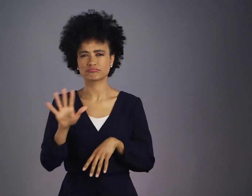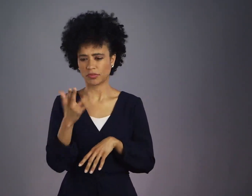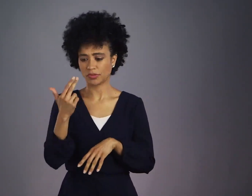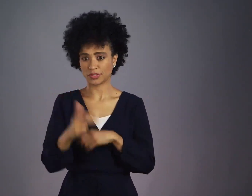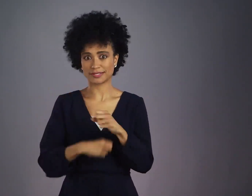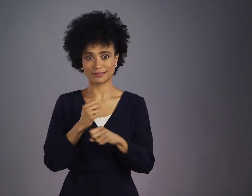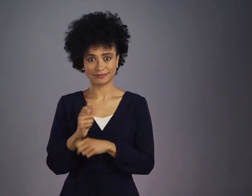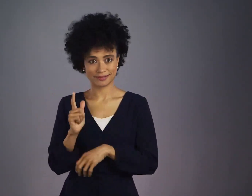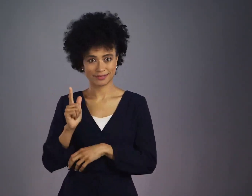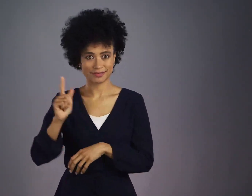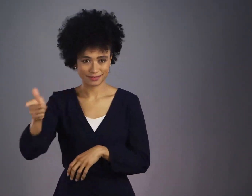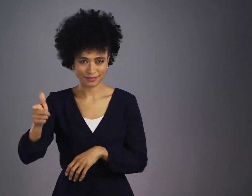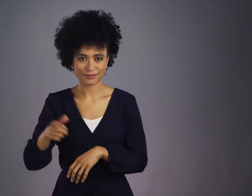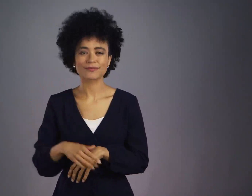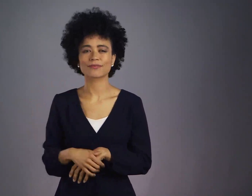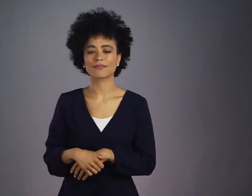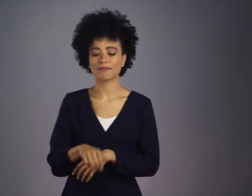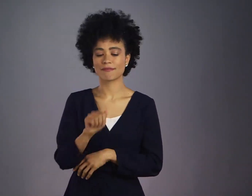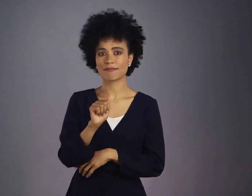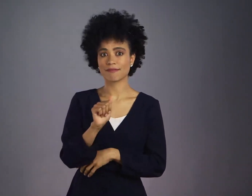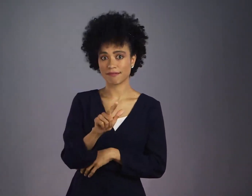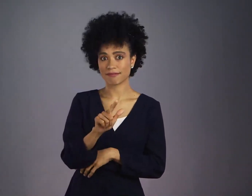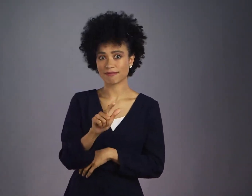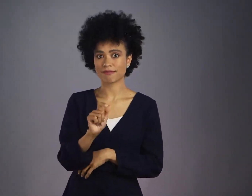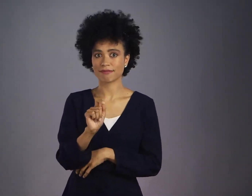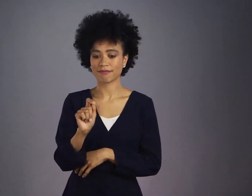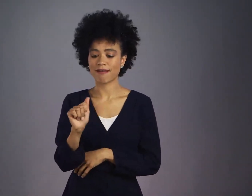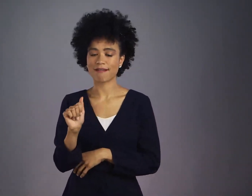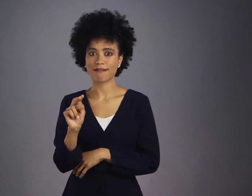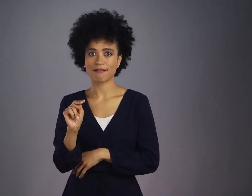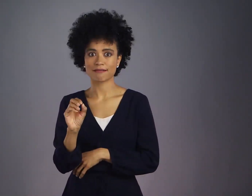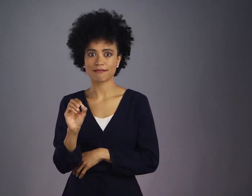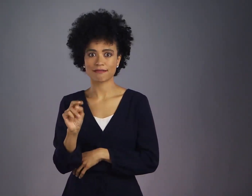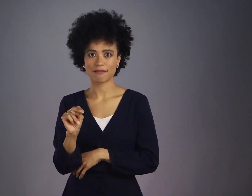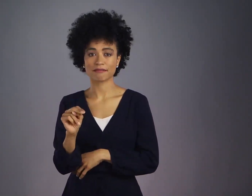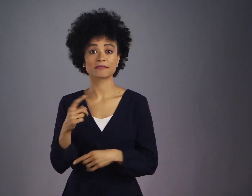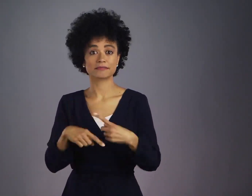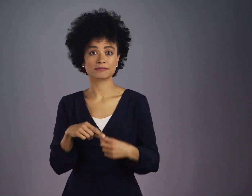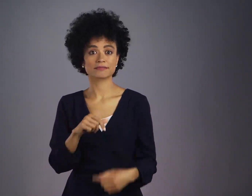The fellowship of Al-Anon Family Groups was formed about thirteen years after this chapter was written.